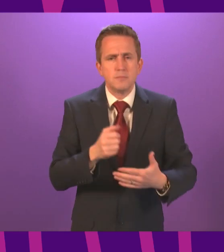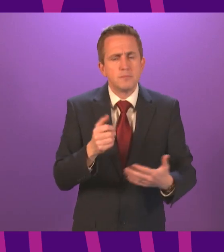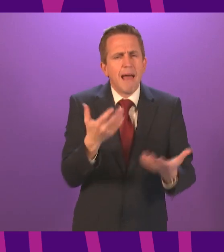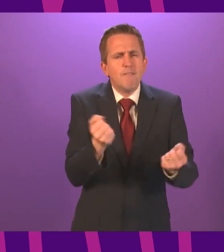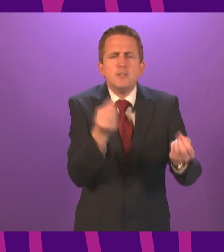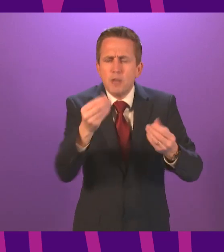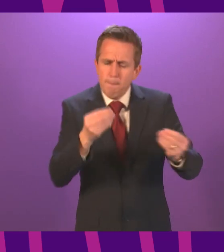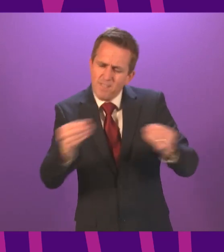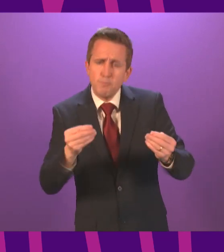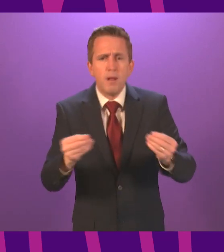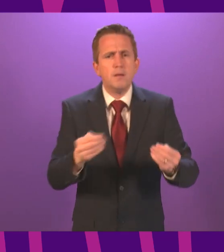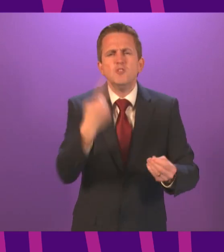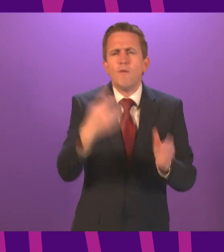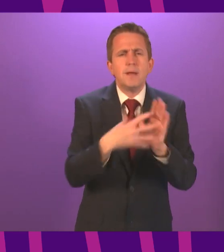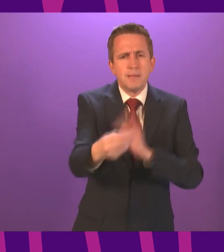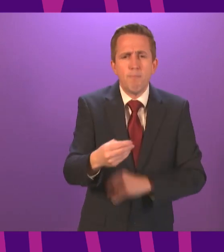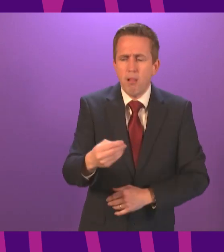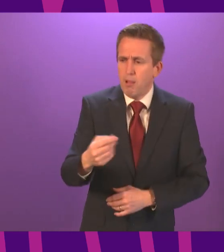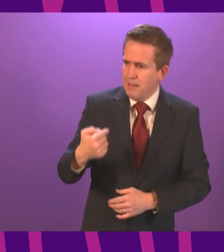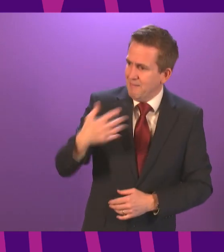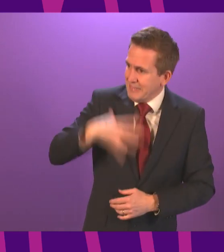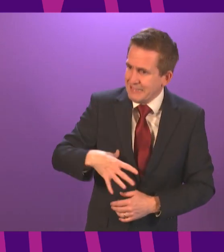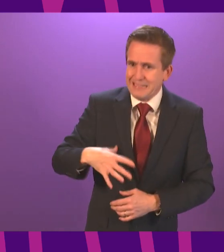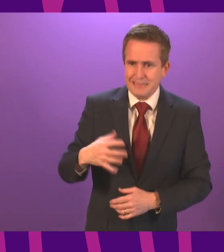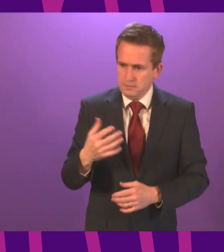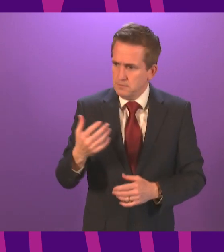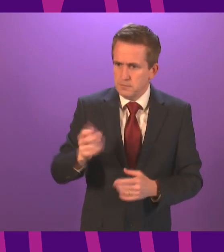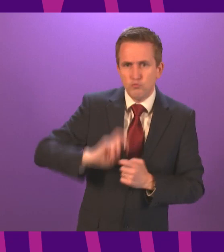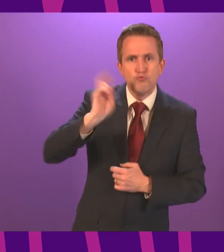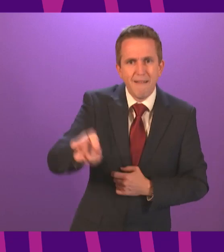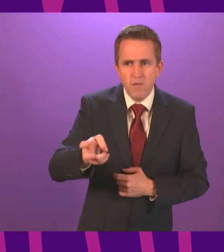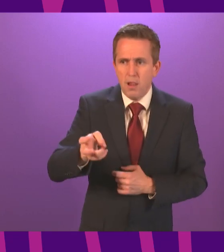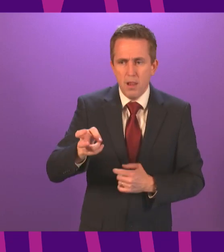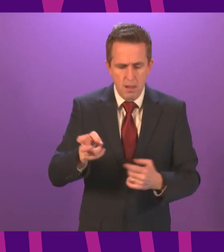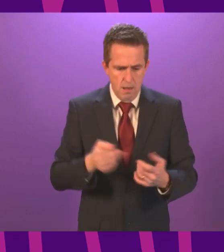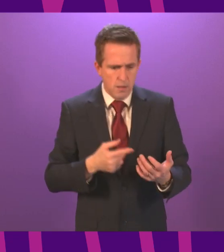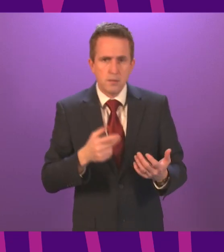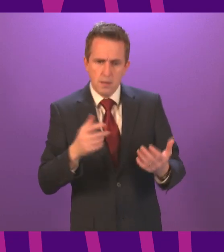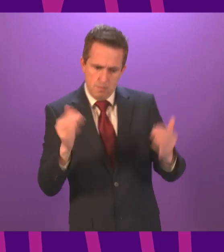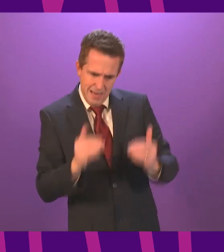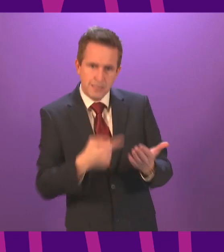excuse to travel, that exempts them from the restrictions. The regulations give a number